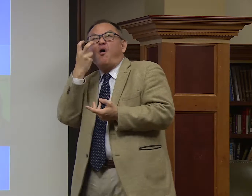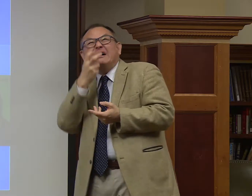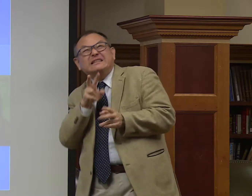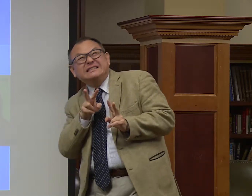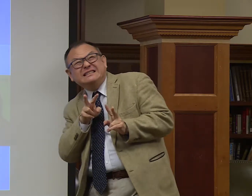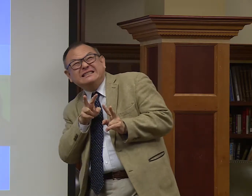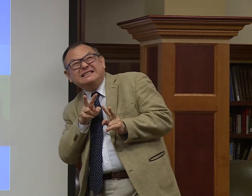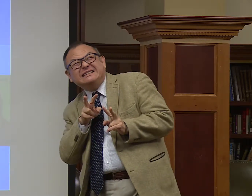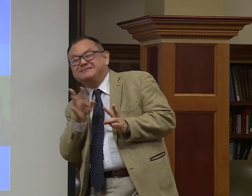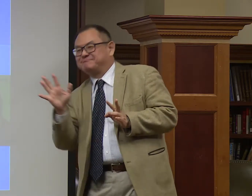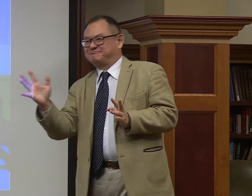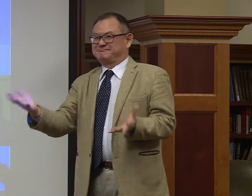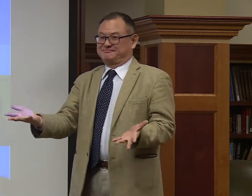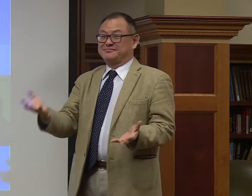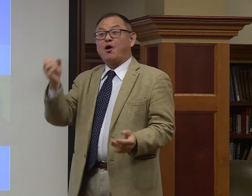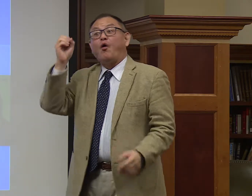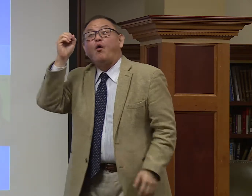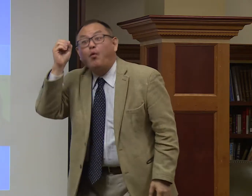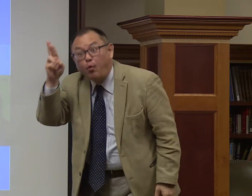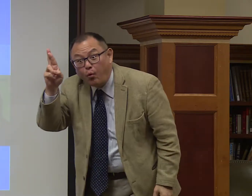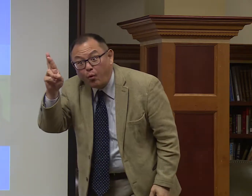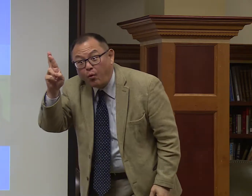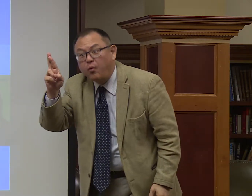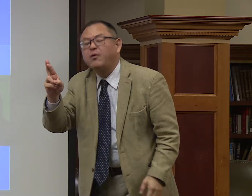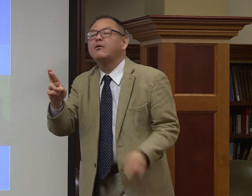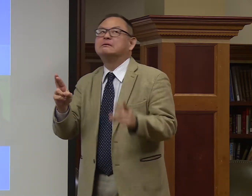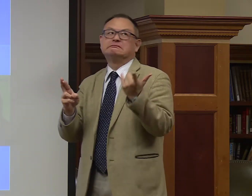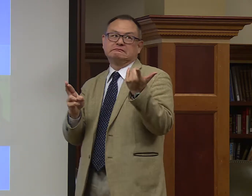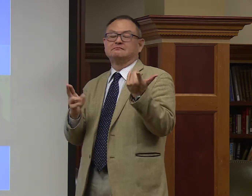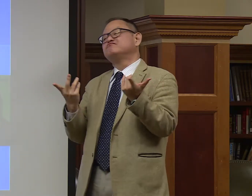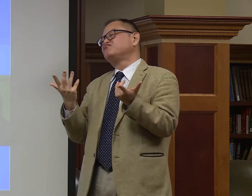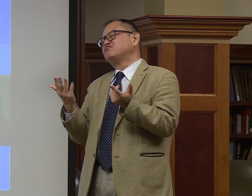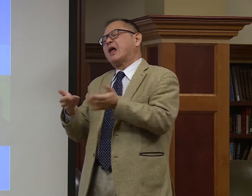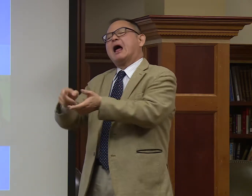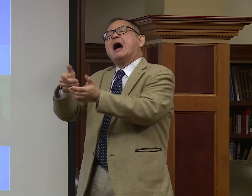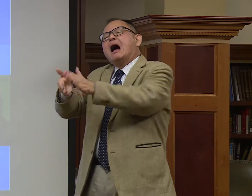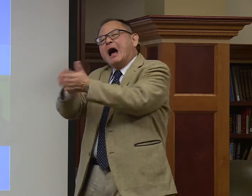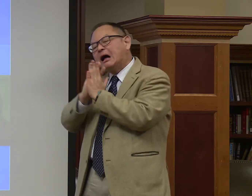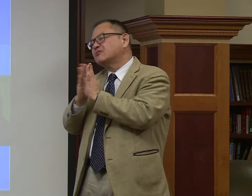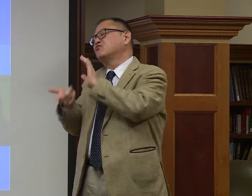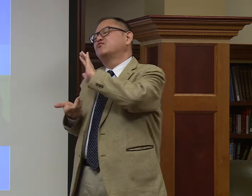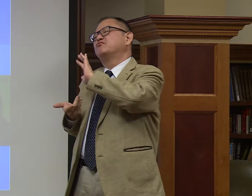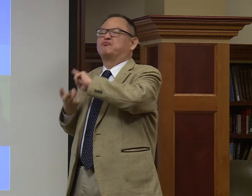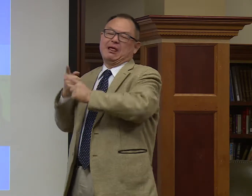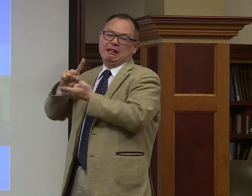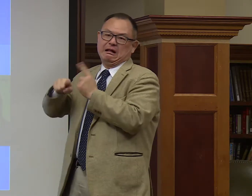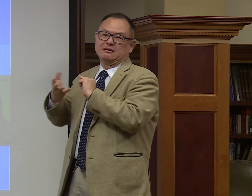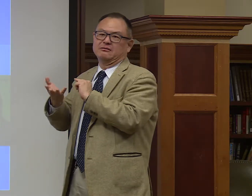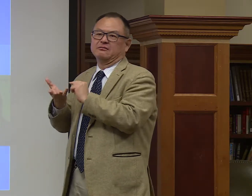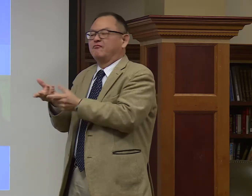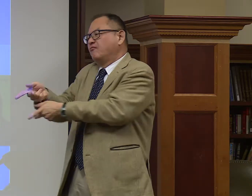or figure my way around it. Or I could ask a friend if I could borrow their notes